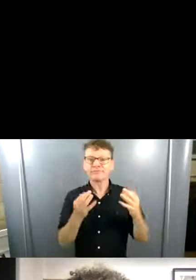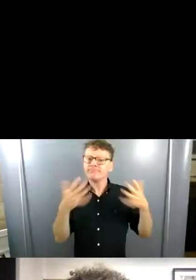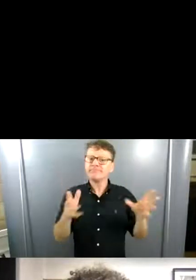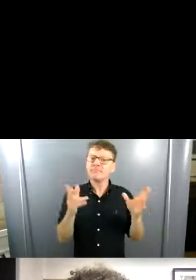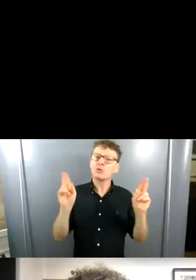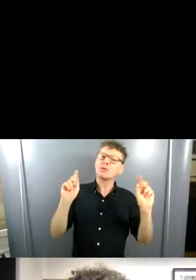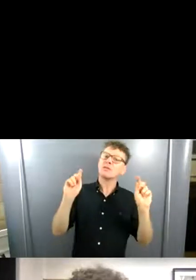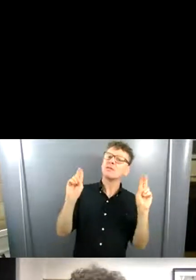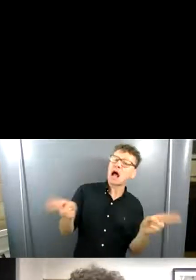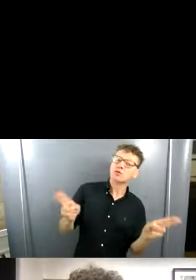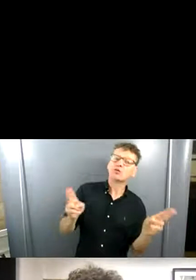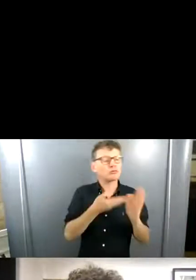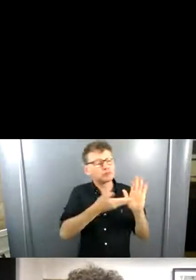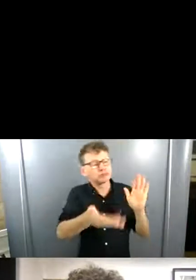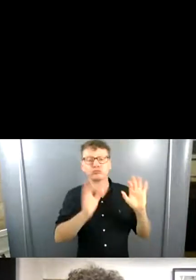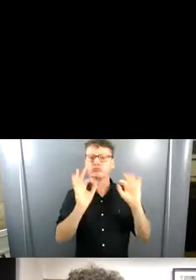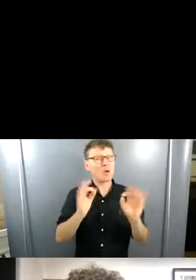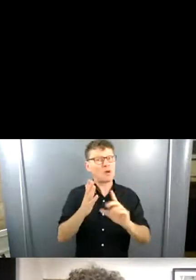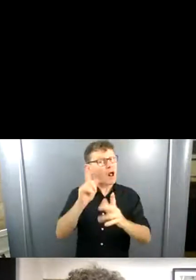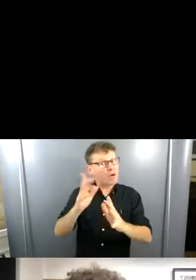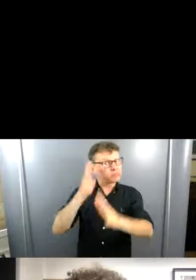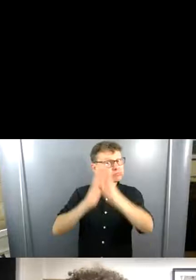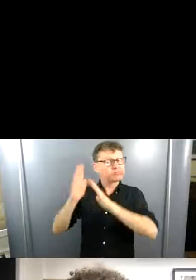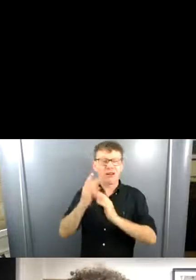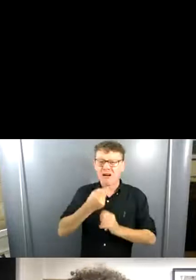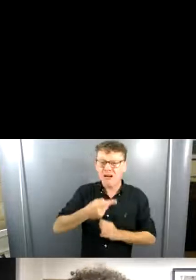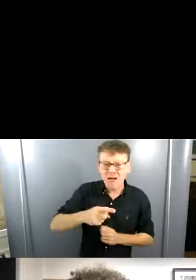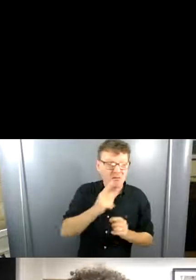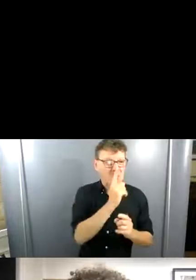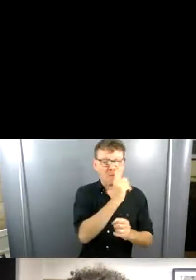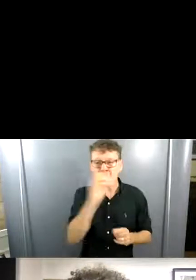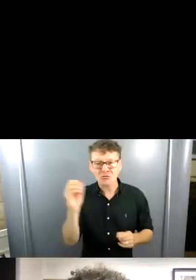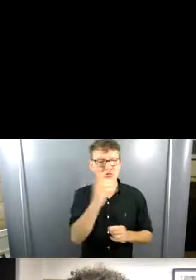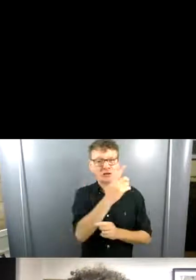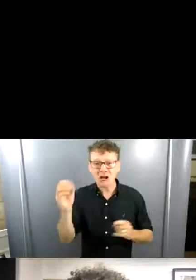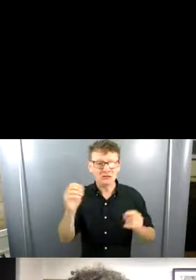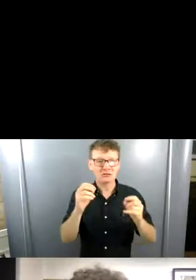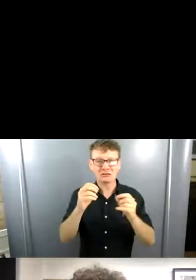originally there were many hundreds of languages spoken and each of them had between a few hundred